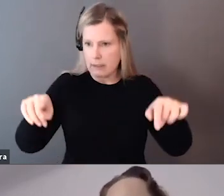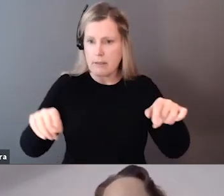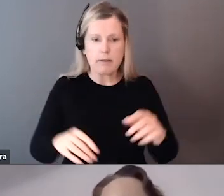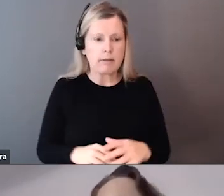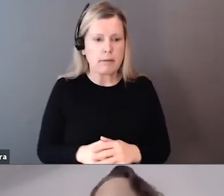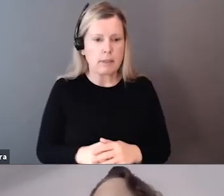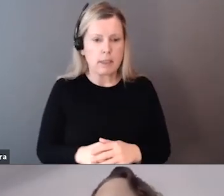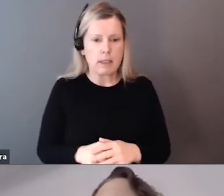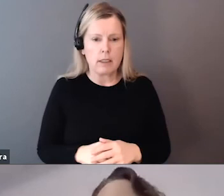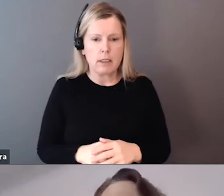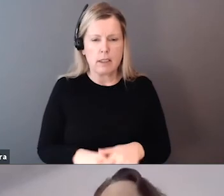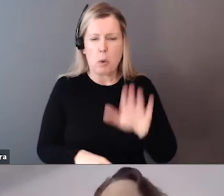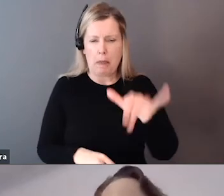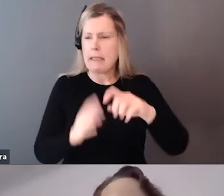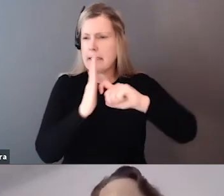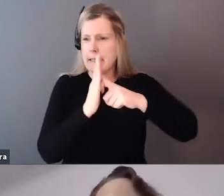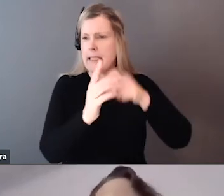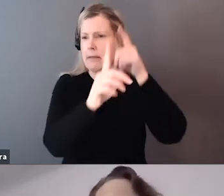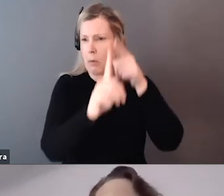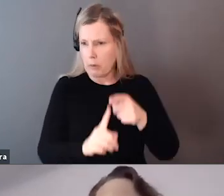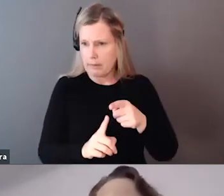of listening to the worker and understanding their work context.